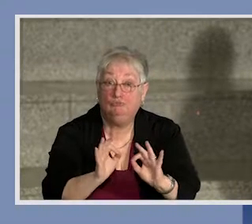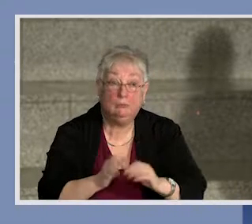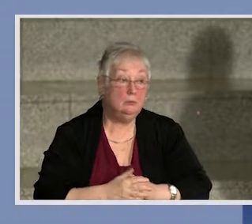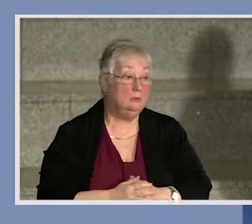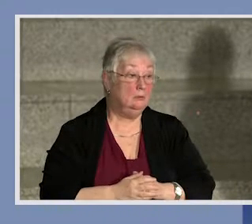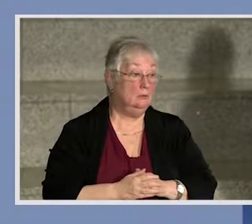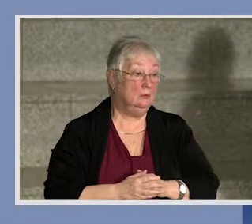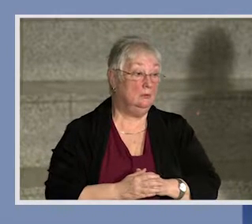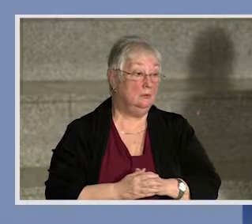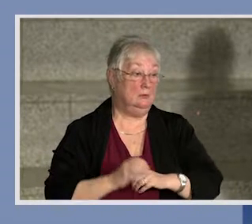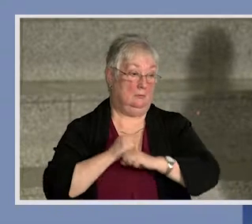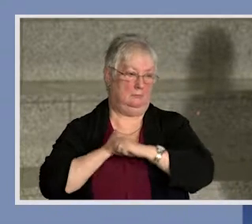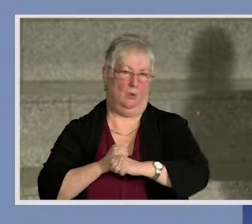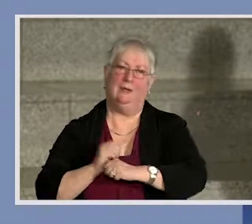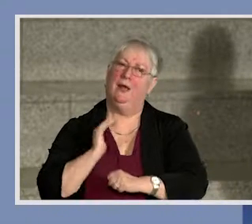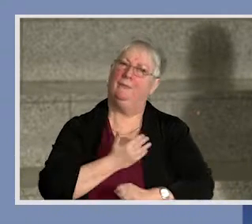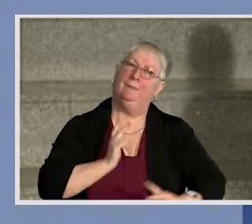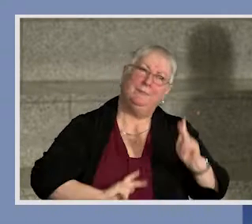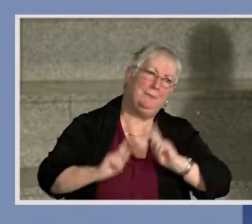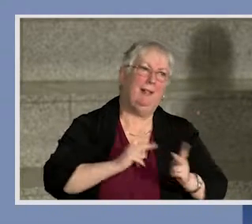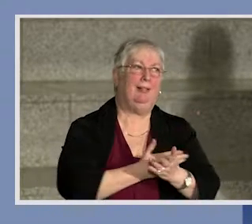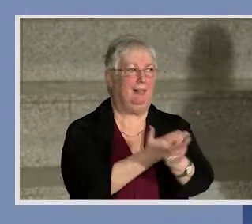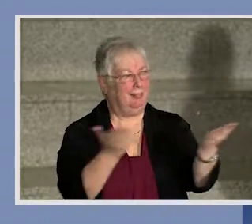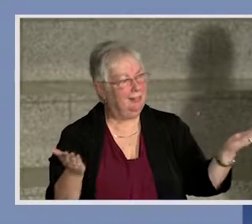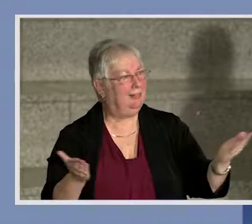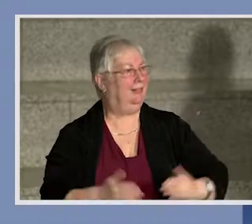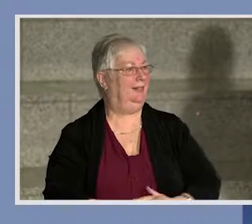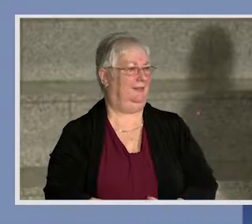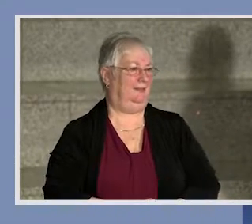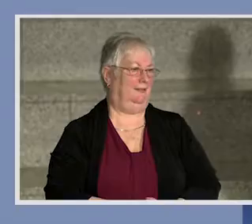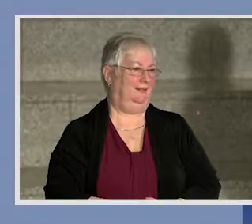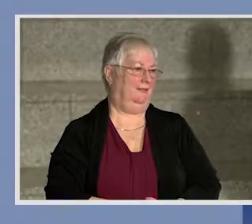INCLUSIVITY AND WE WANT TO ENSURE WHEN WE HAVE LEGISLATION